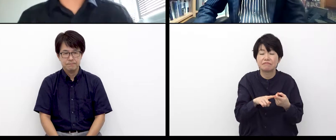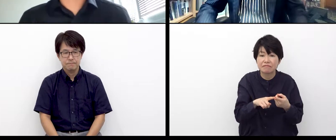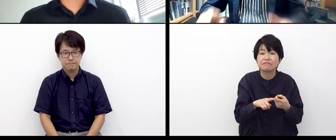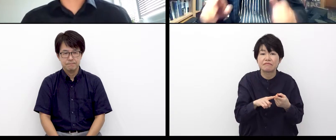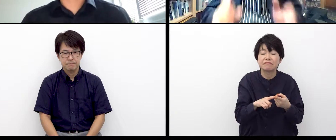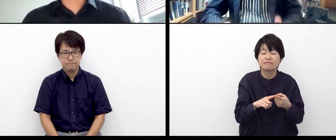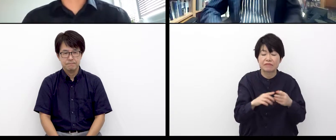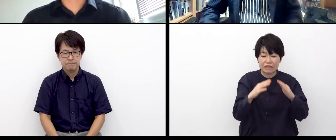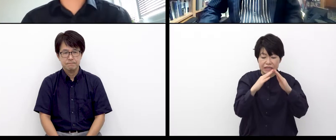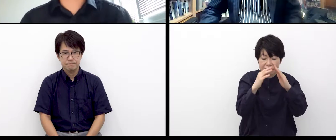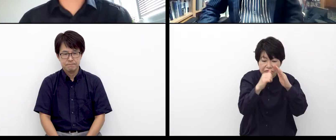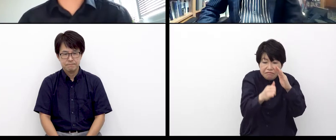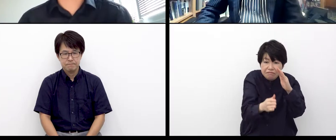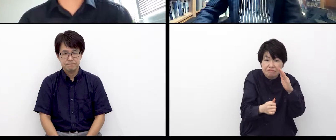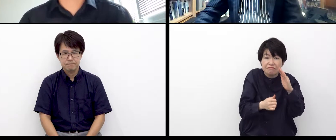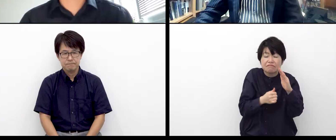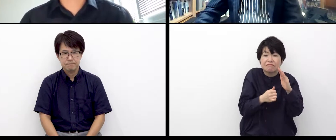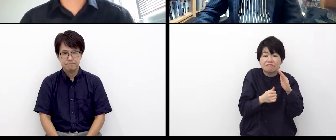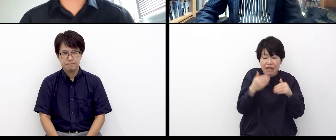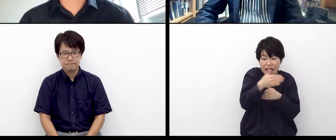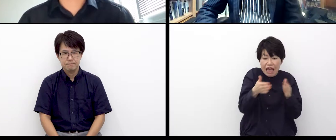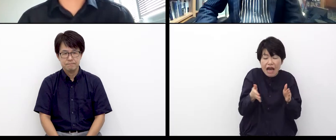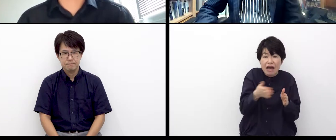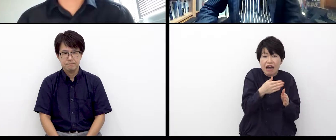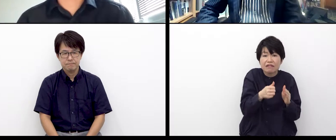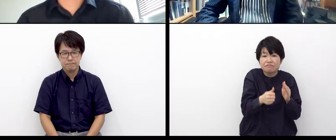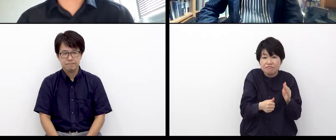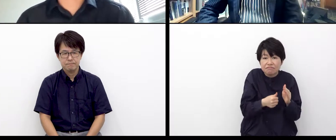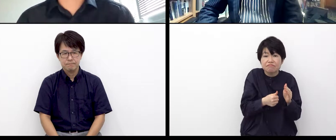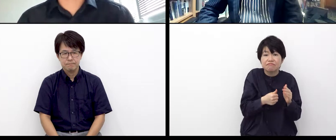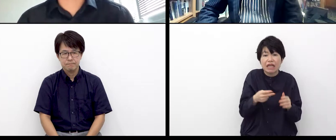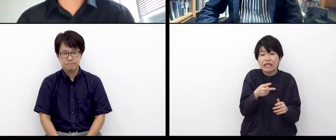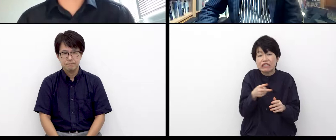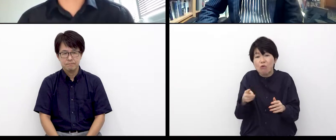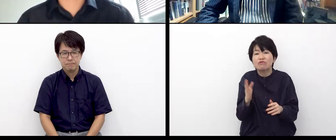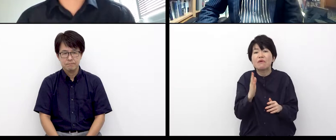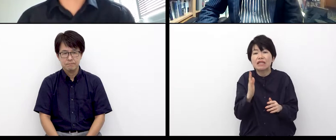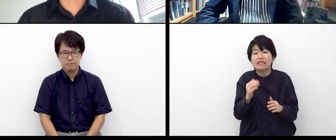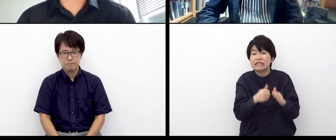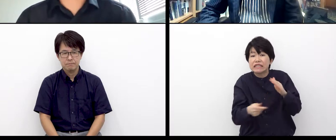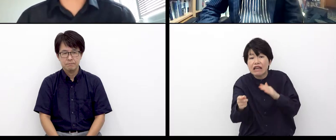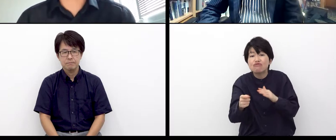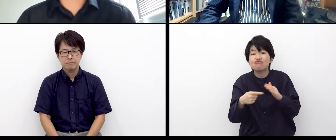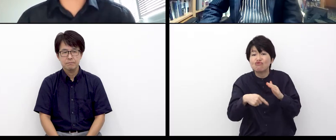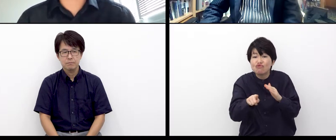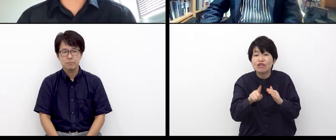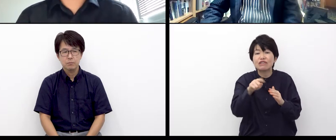if you understand that keeping staying in the room is not equal to “hikikomori”. Uh-huh.